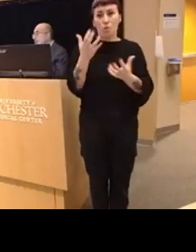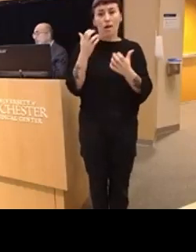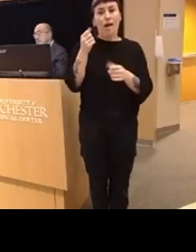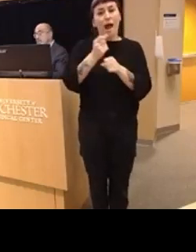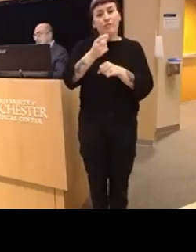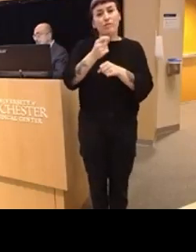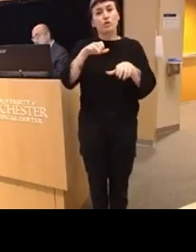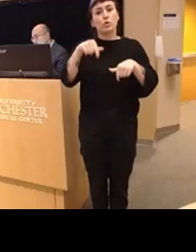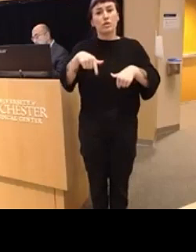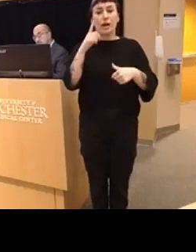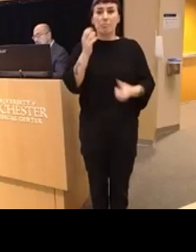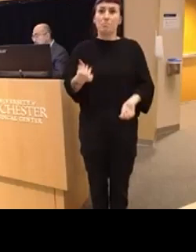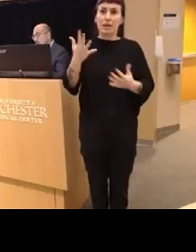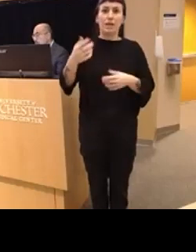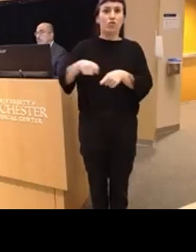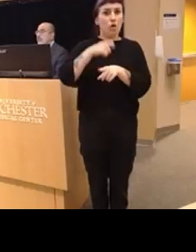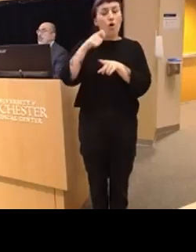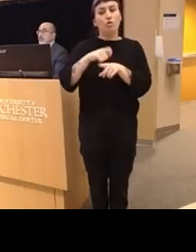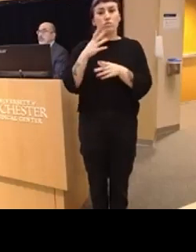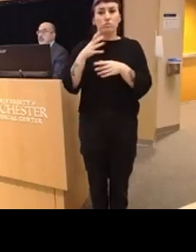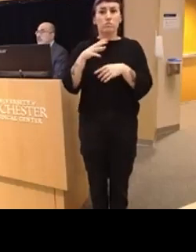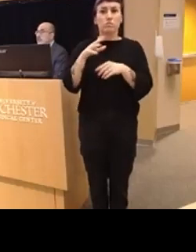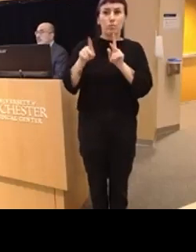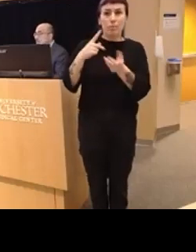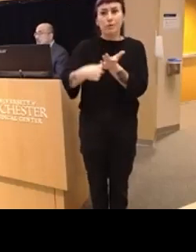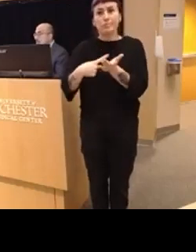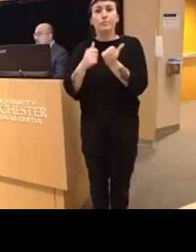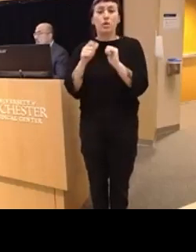I do this I get dozens of calls and with people and I try to you know Mentor them and Shepherd